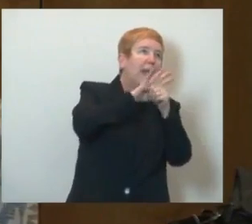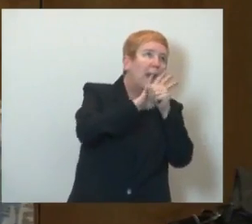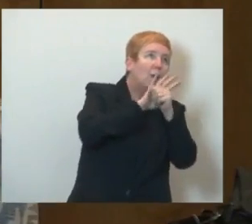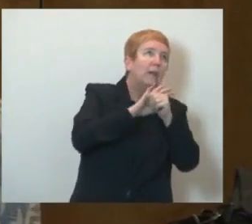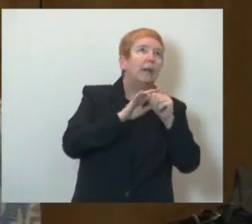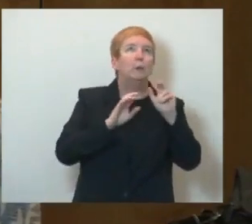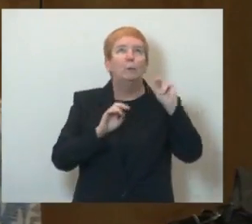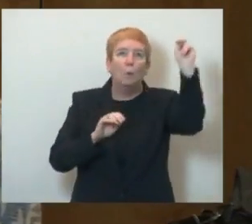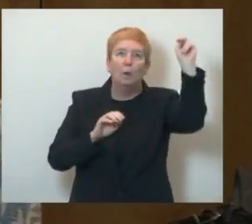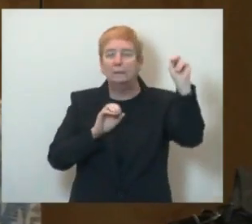CURRENTLY STAND IN THE MODEL.